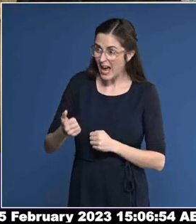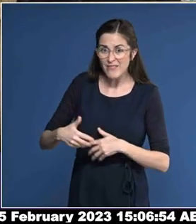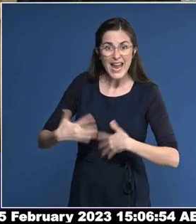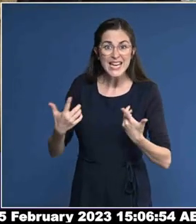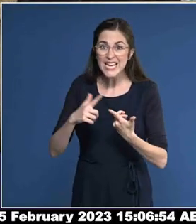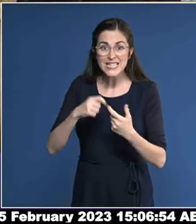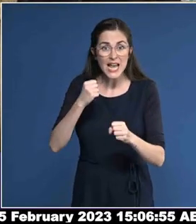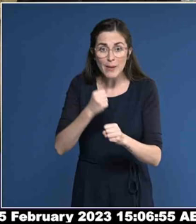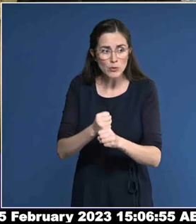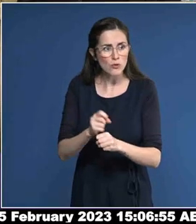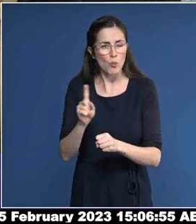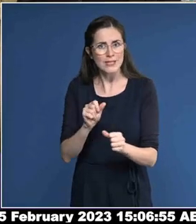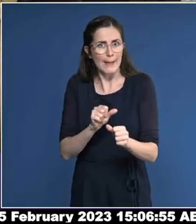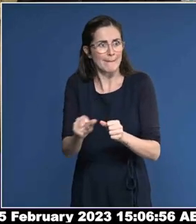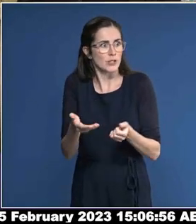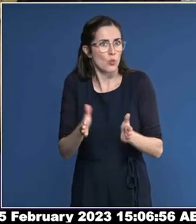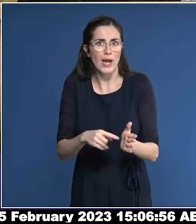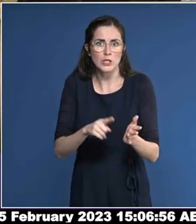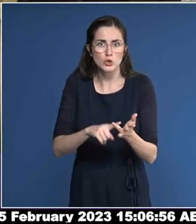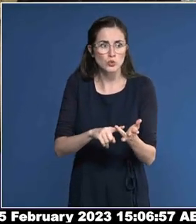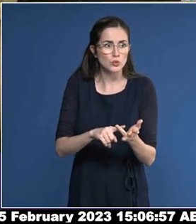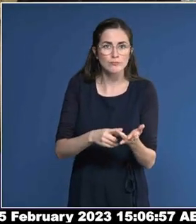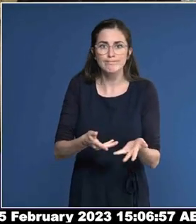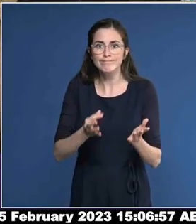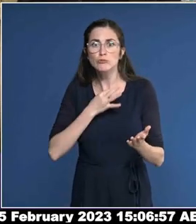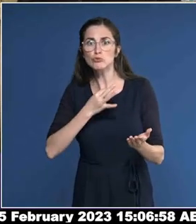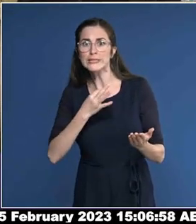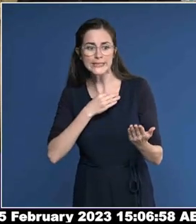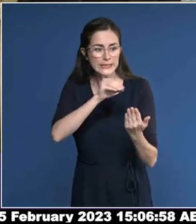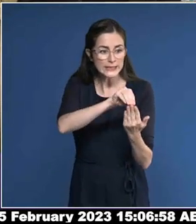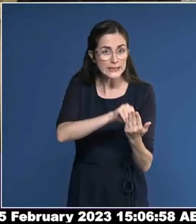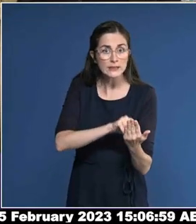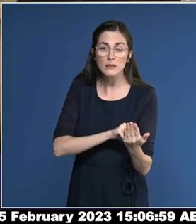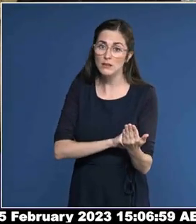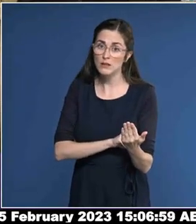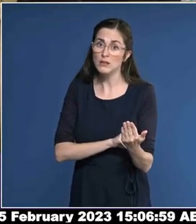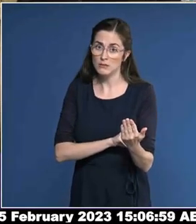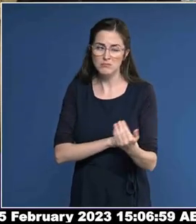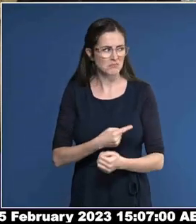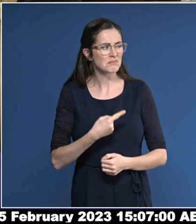I know Professor Bigby has provided a best practice framework and, on the literature